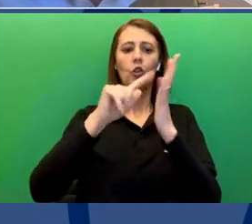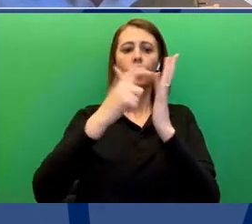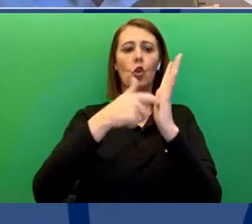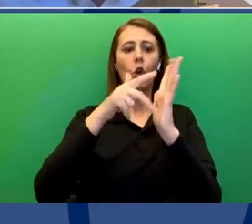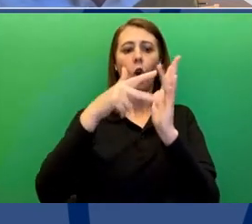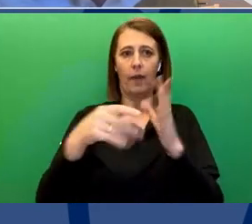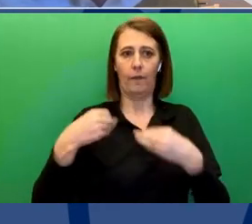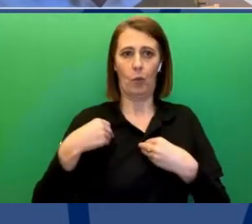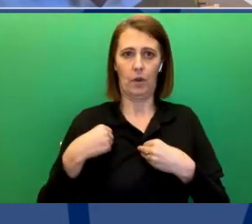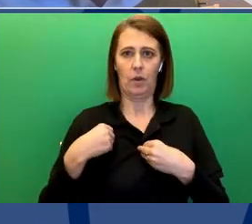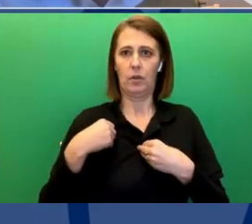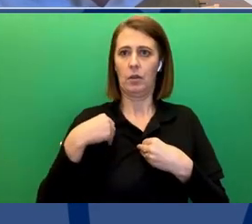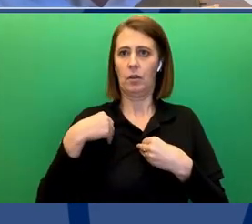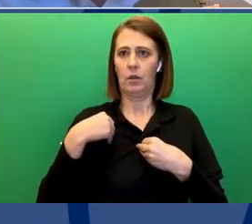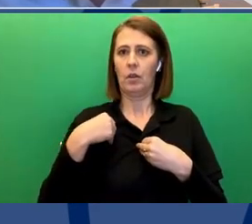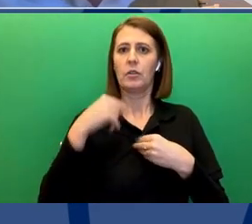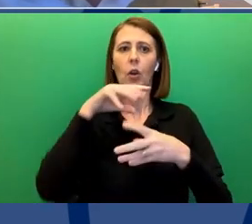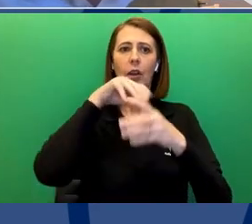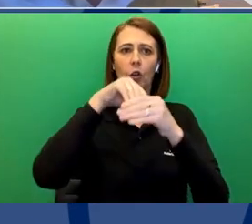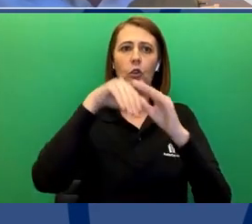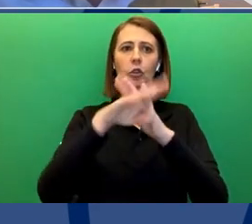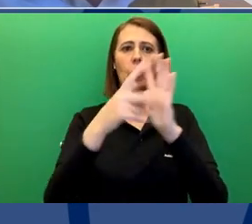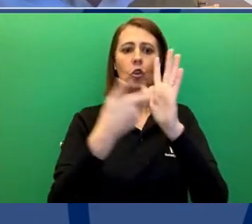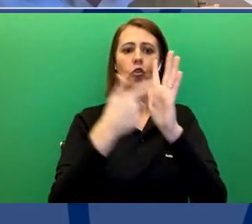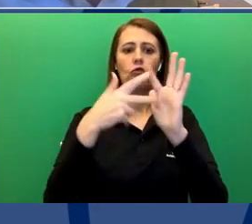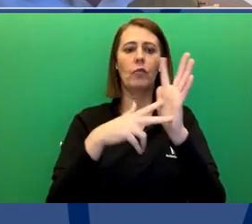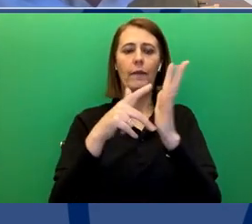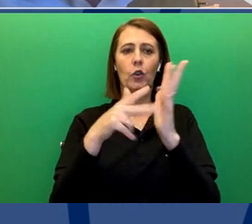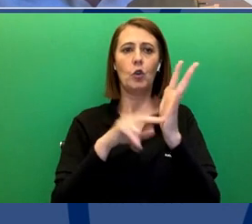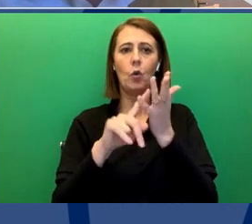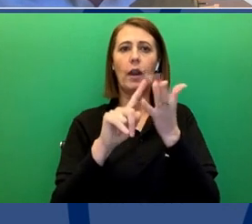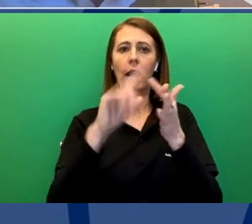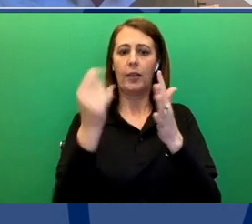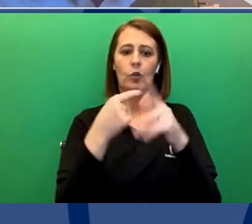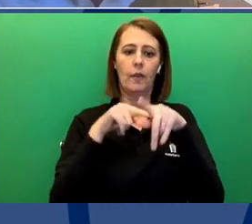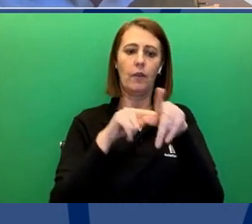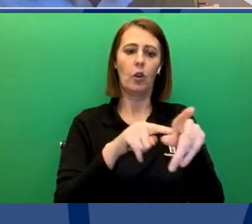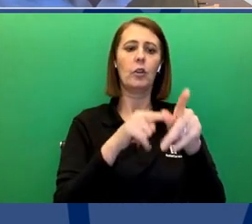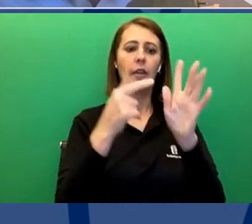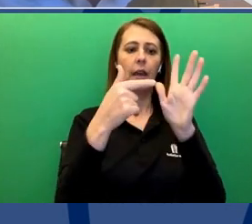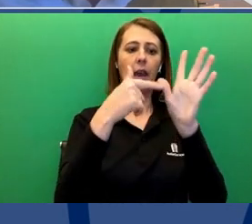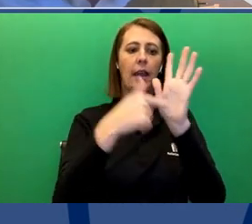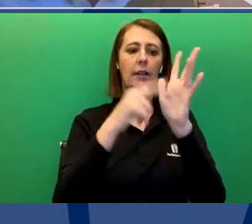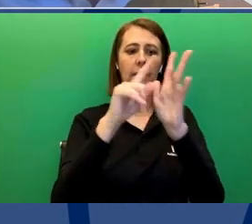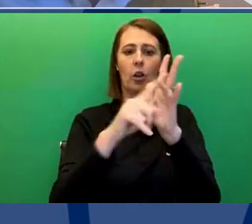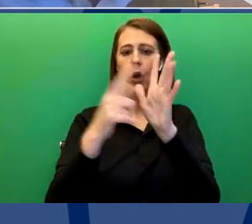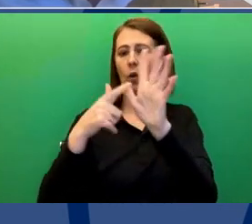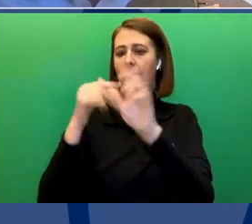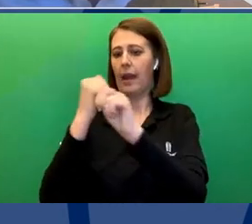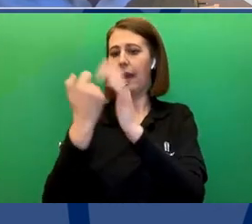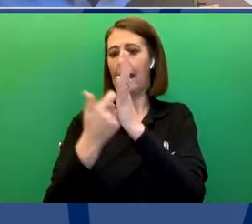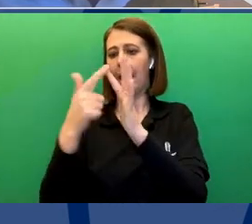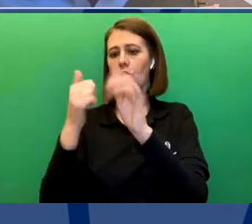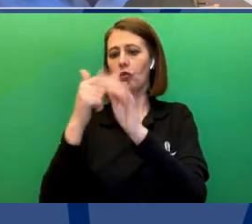And it aligns with the ATO definition of aggregate turnover. So it's closely associated with